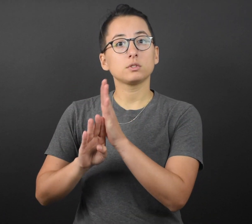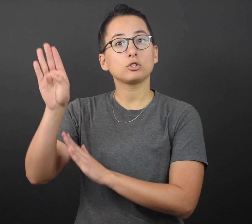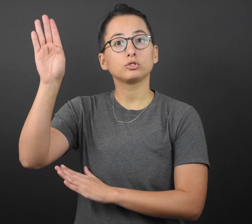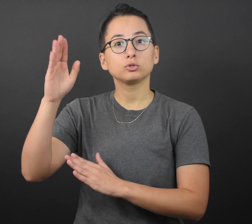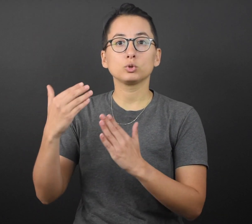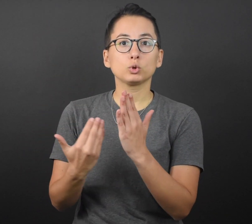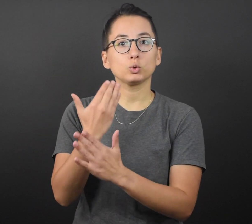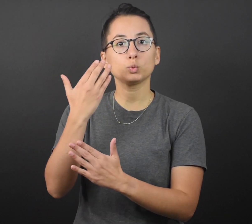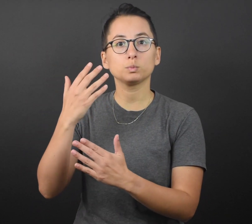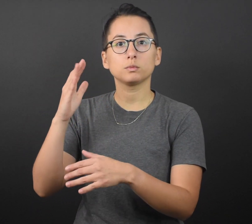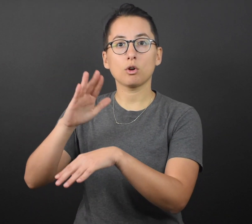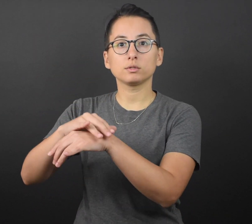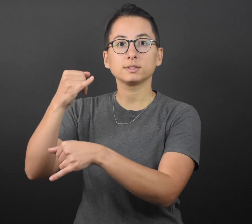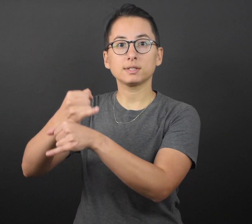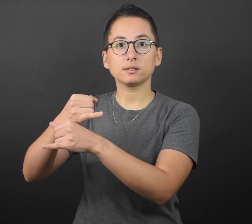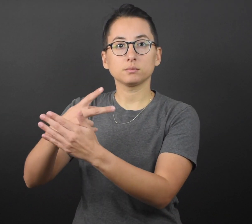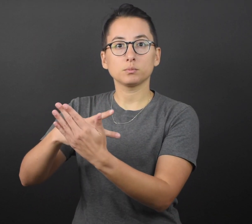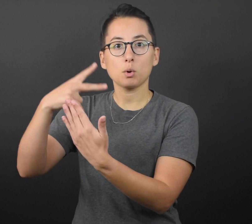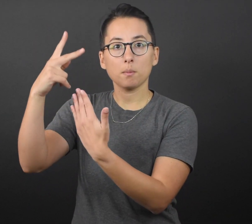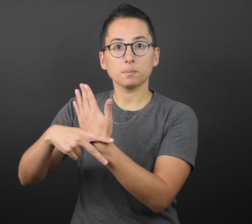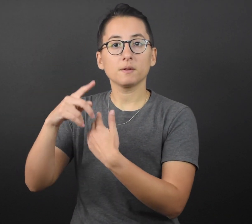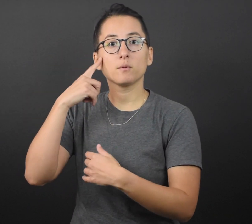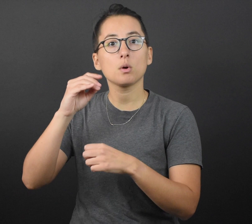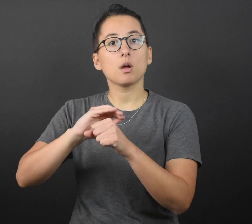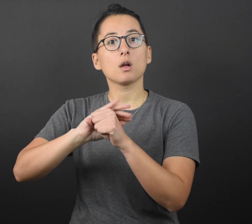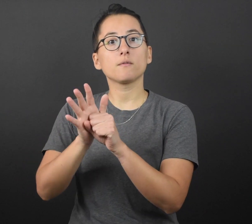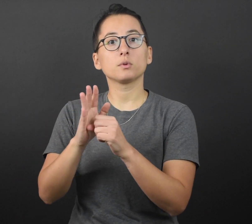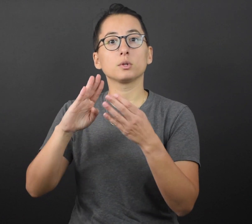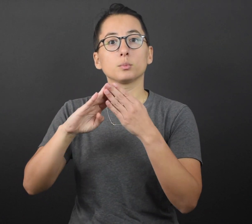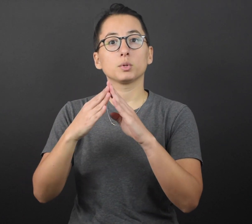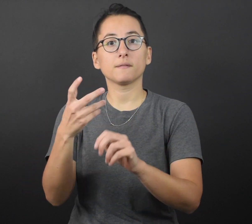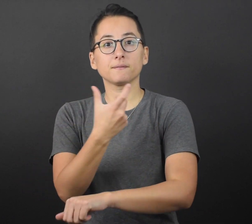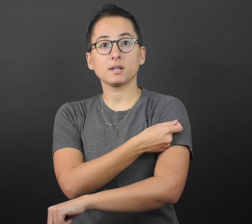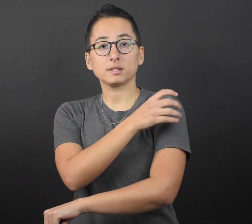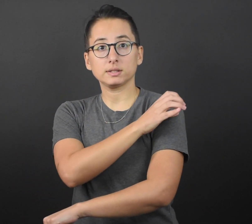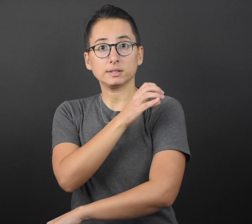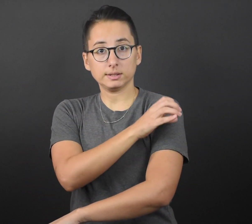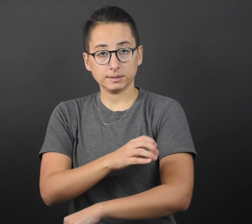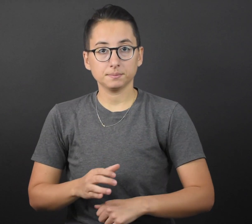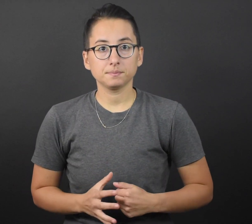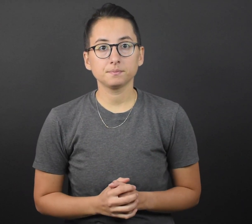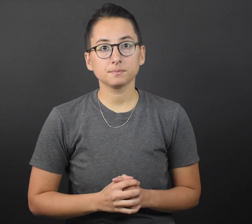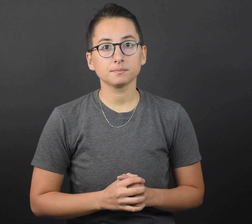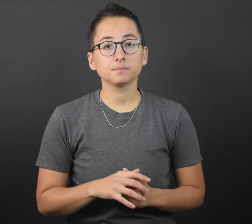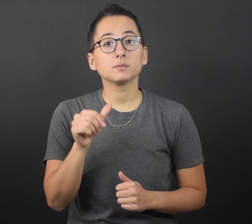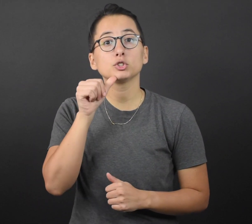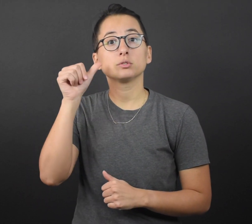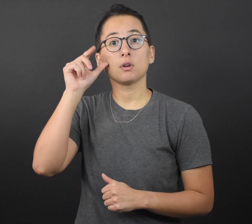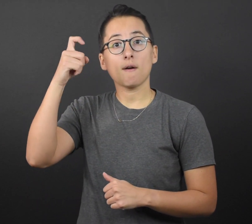MN Launches On-Site Incentives Program at COVID-19 Community Vaccine Clinics